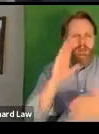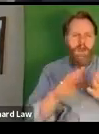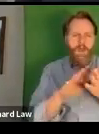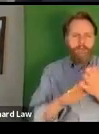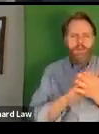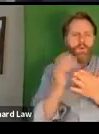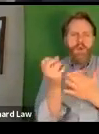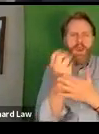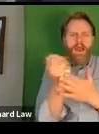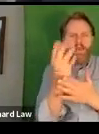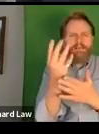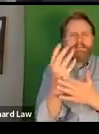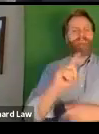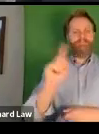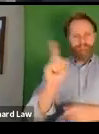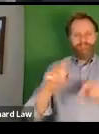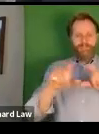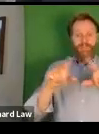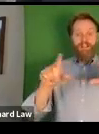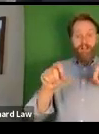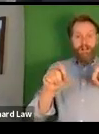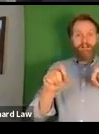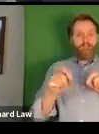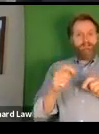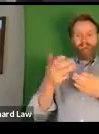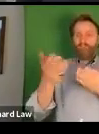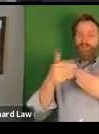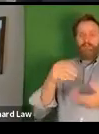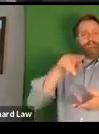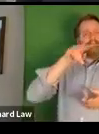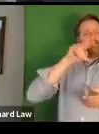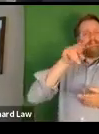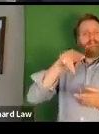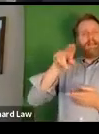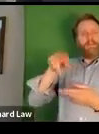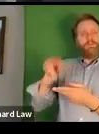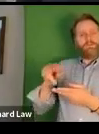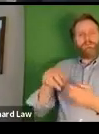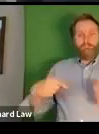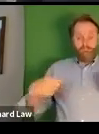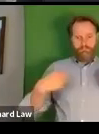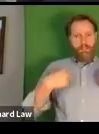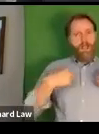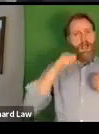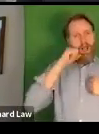understand so while we will raise that with the employer because it has been